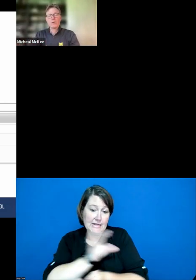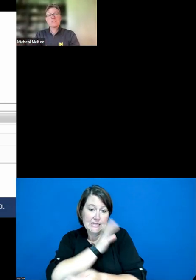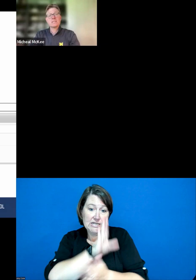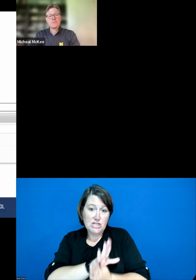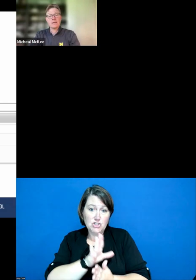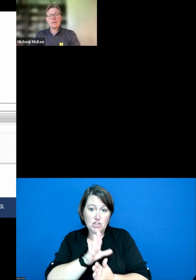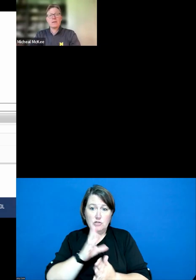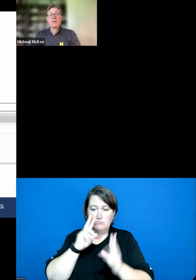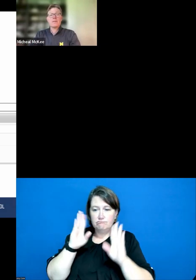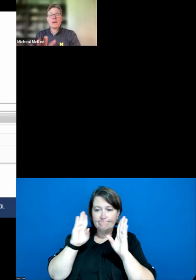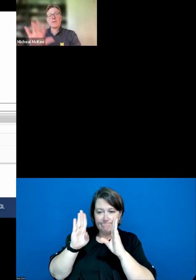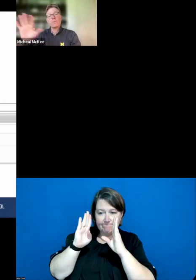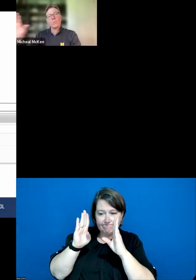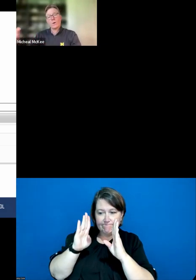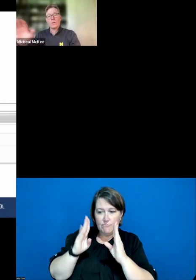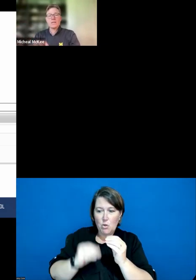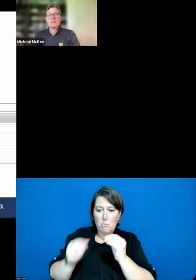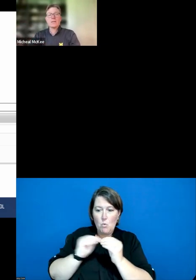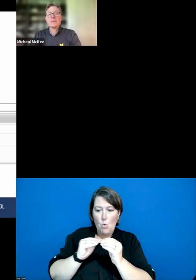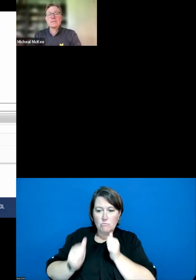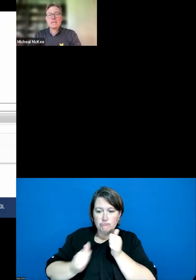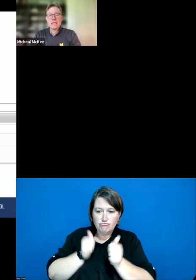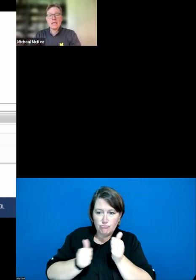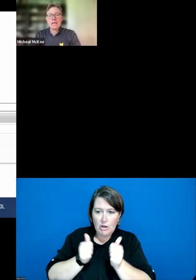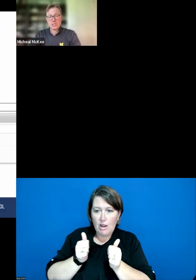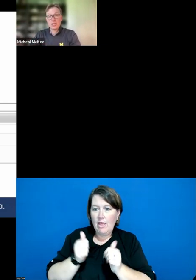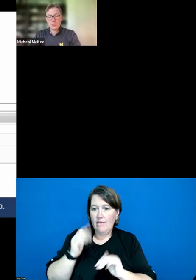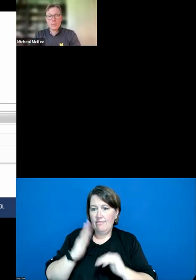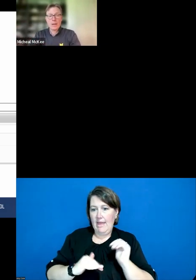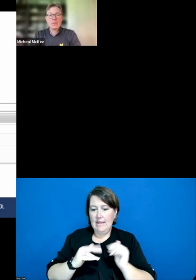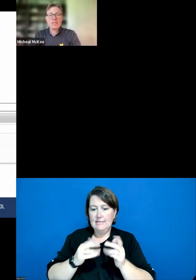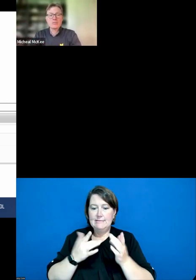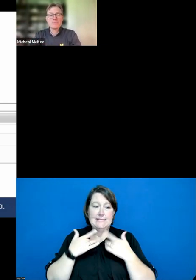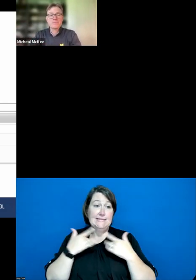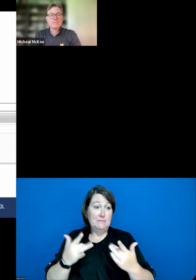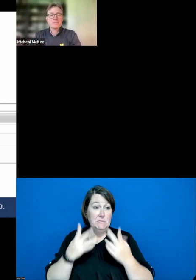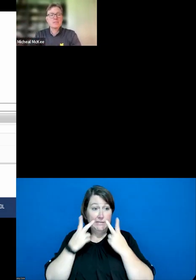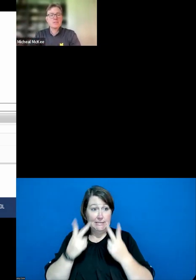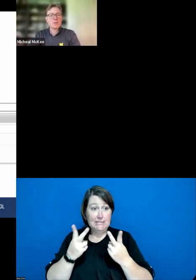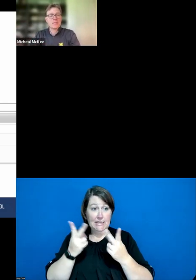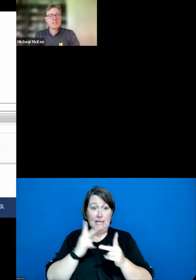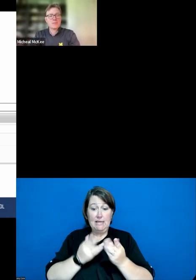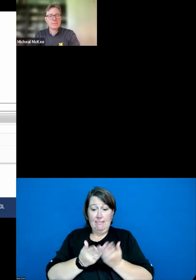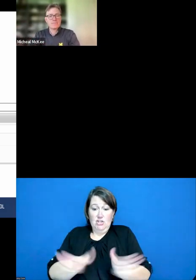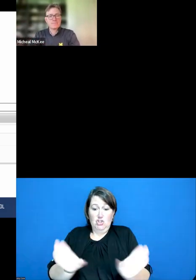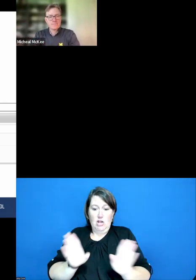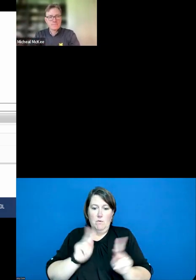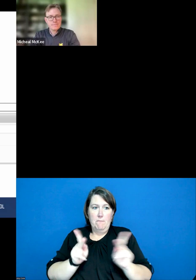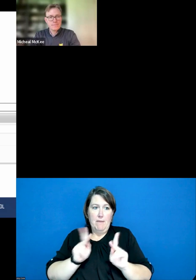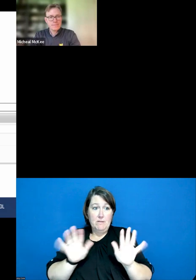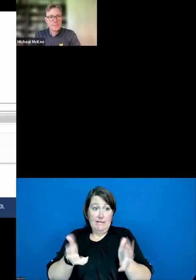aggressively than what we typically see in the general population. Let's go to the next fide.